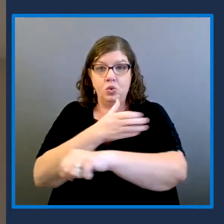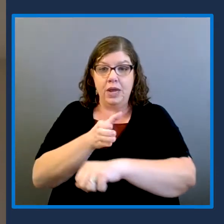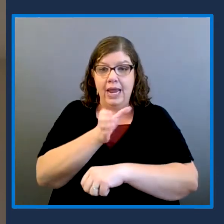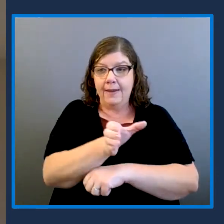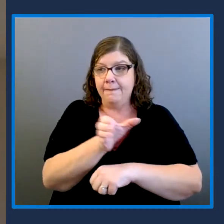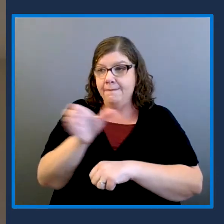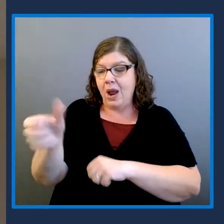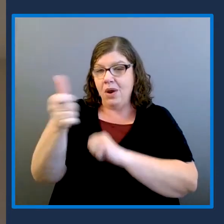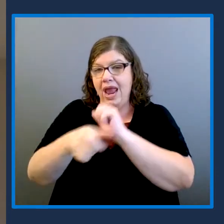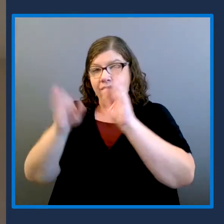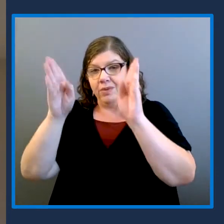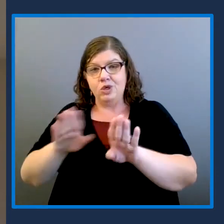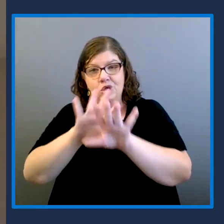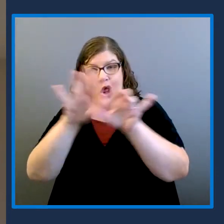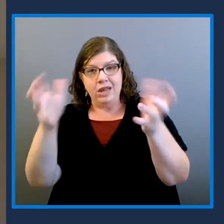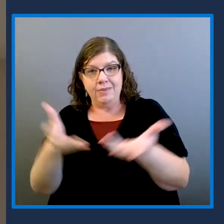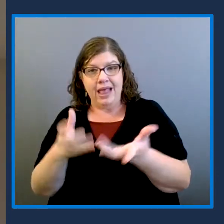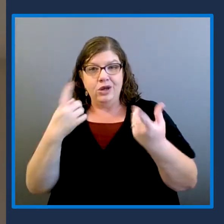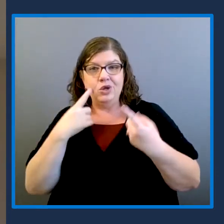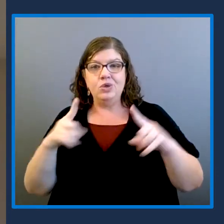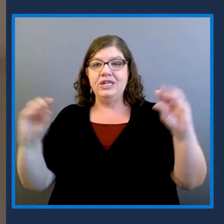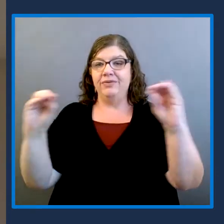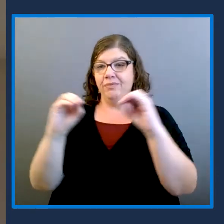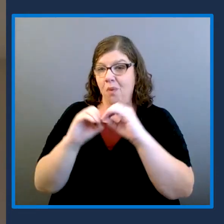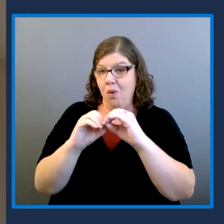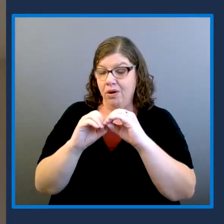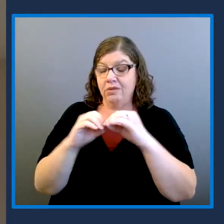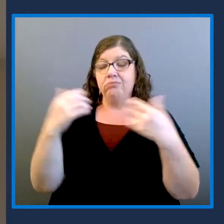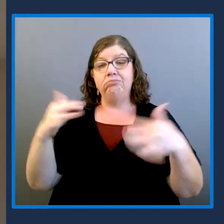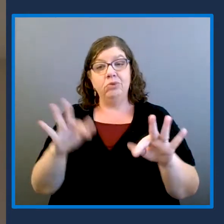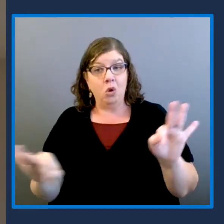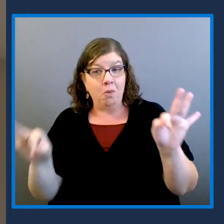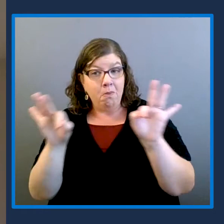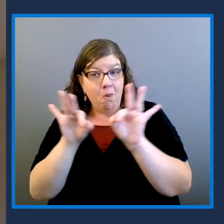empower every single person on the planet to achieve more and what's really important